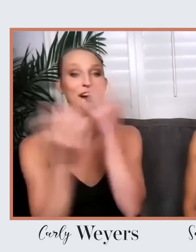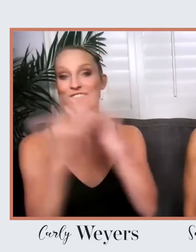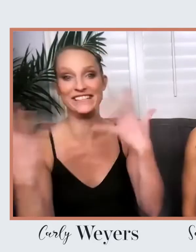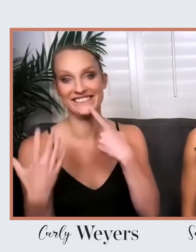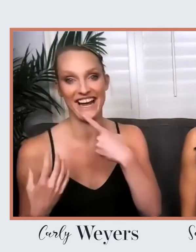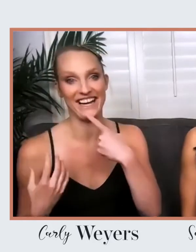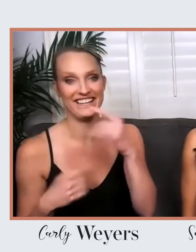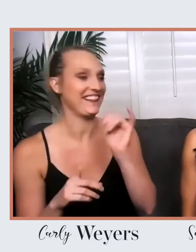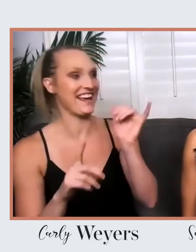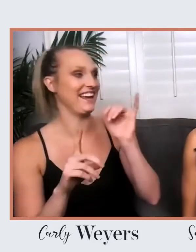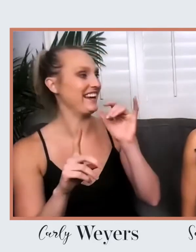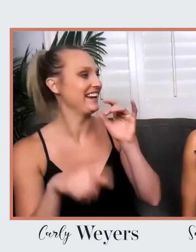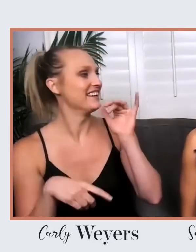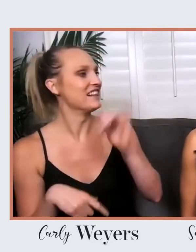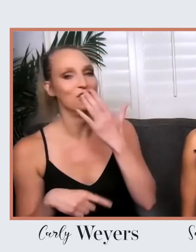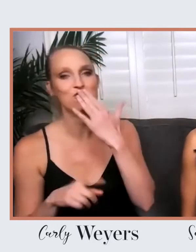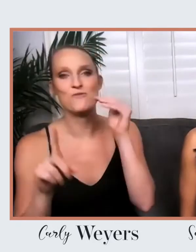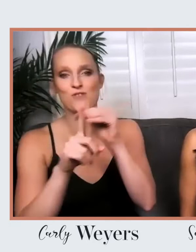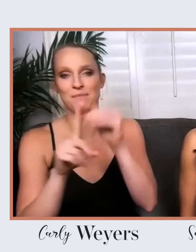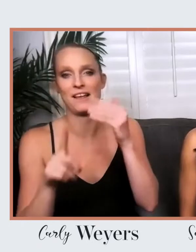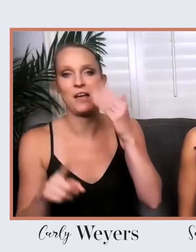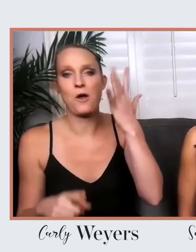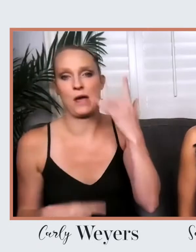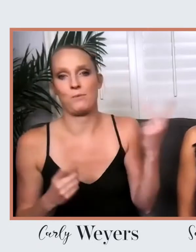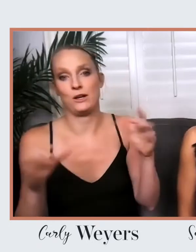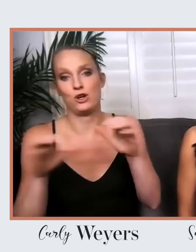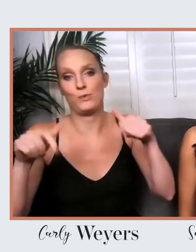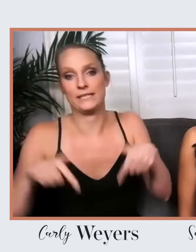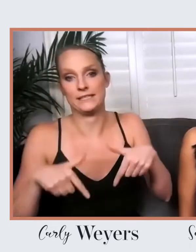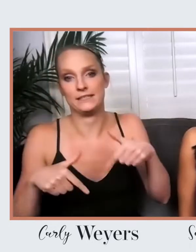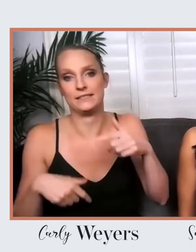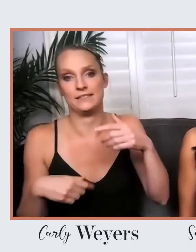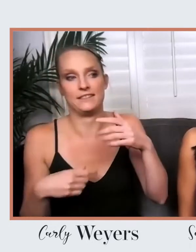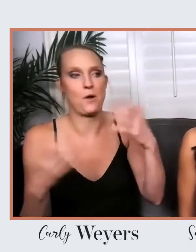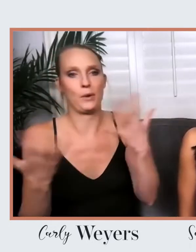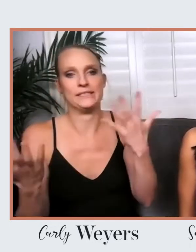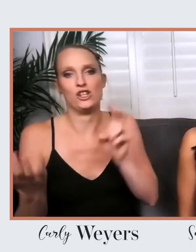That is beautifully said. It's a good reminder why we do what we do